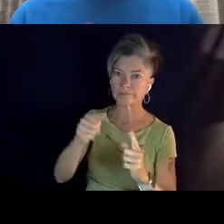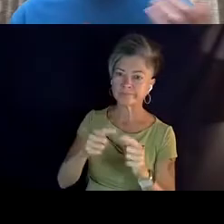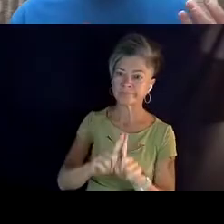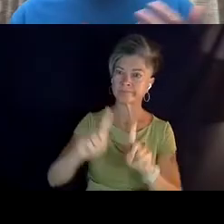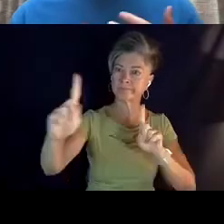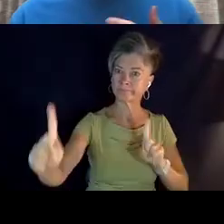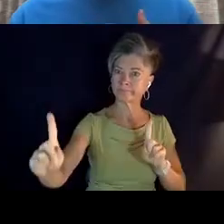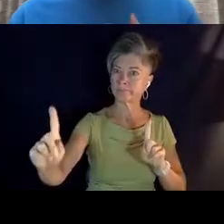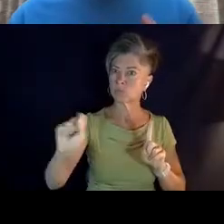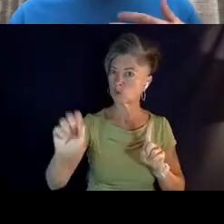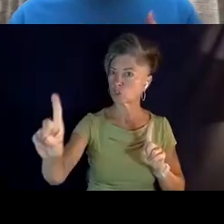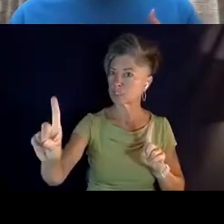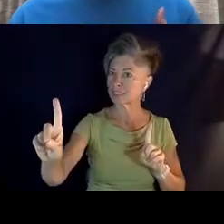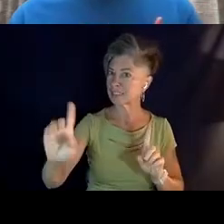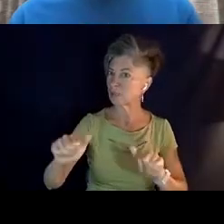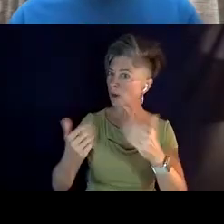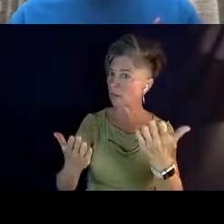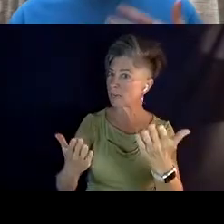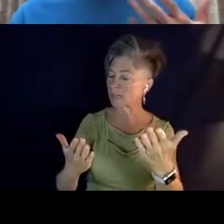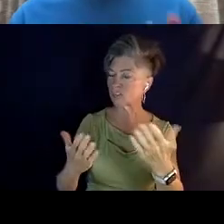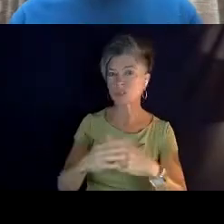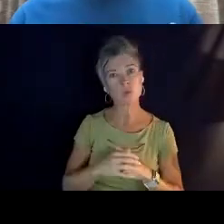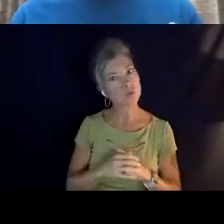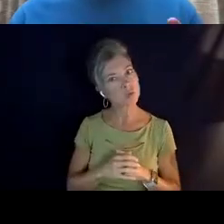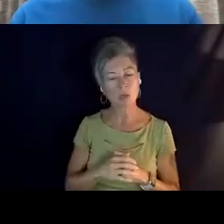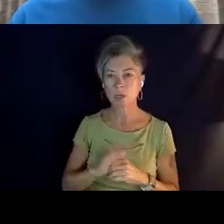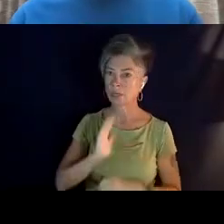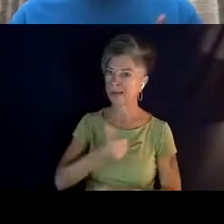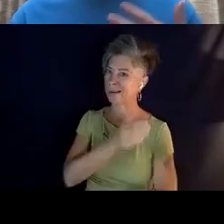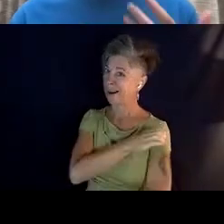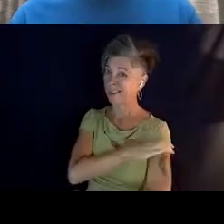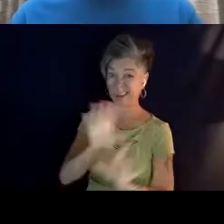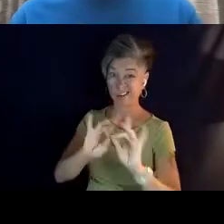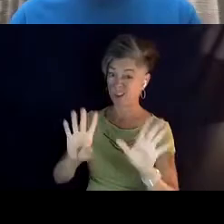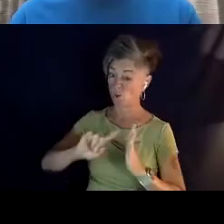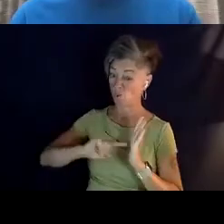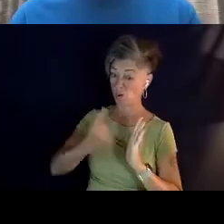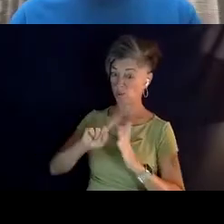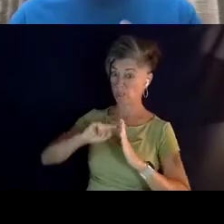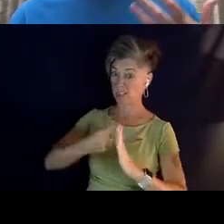I'll tell you that I think our clinic is very clear that once we start HRT, we want people to feel well-supported